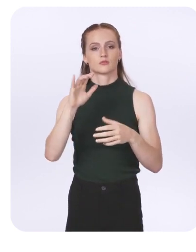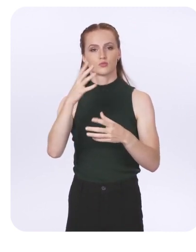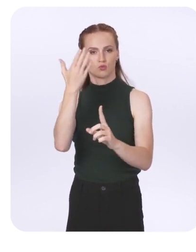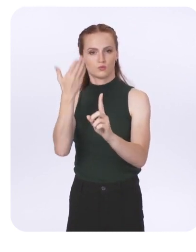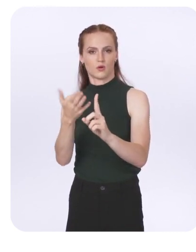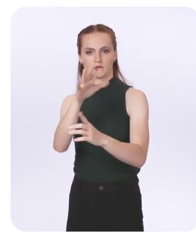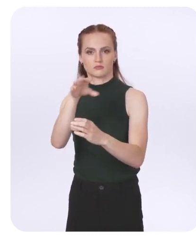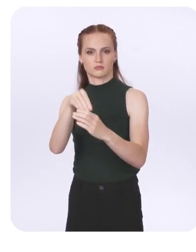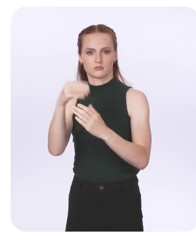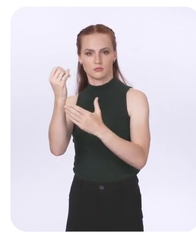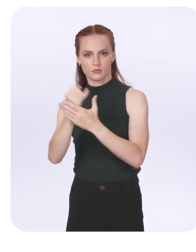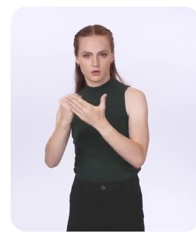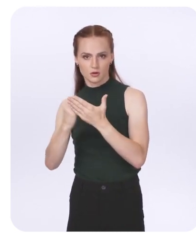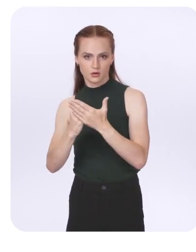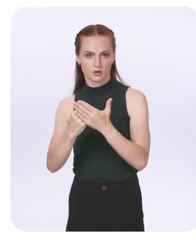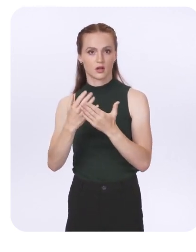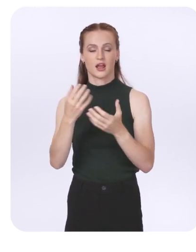Let’s dive into the case studies.